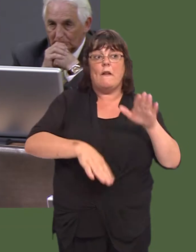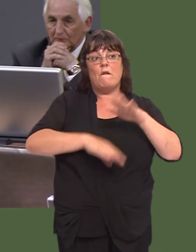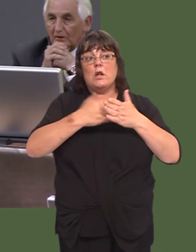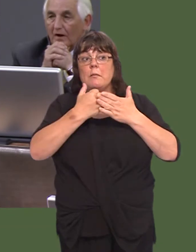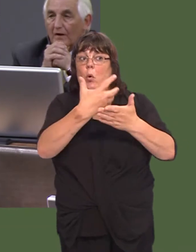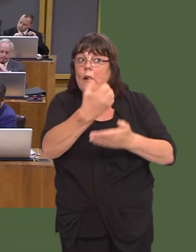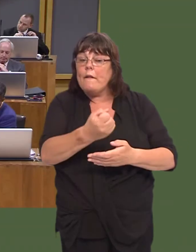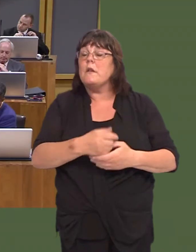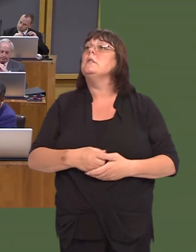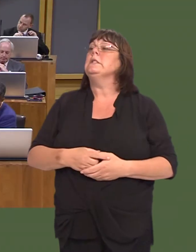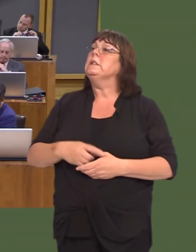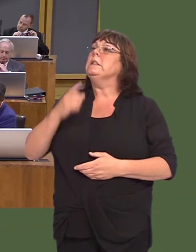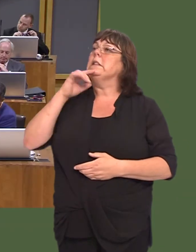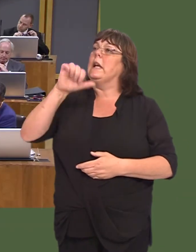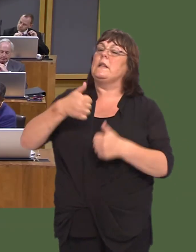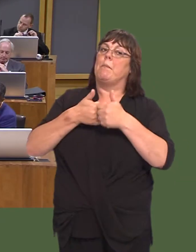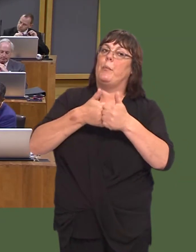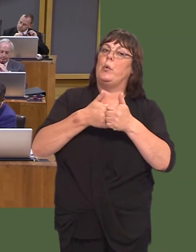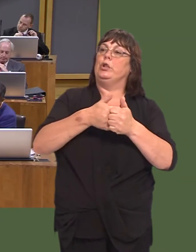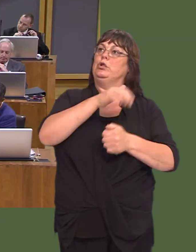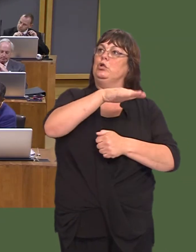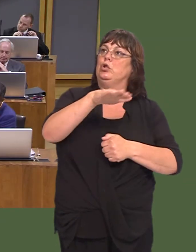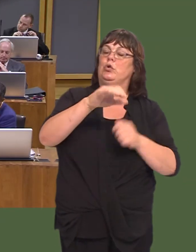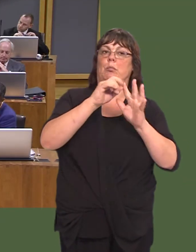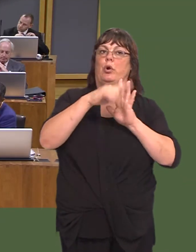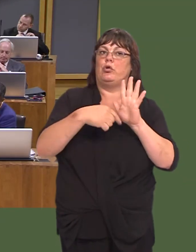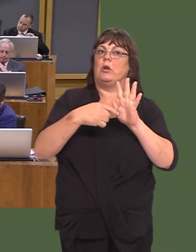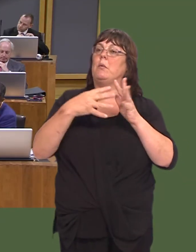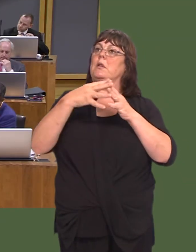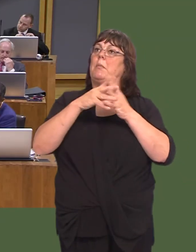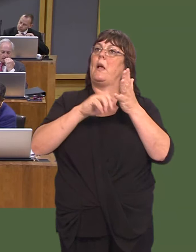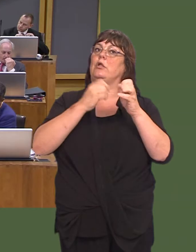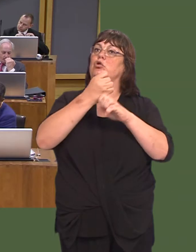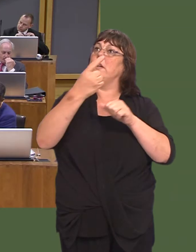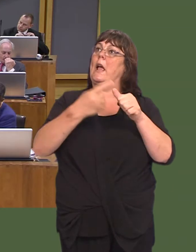Carwyn Jones: The Supporting Service Children in Education project within the WLGA has been